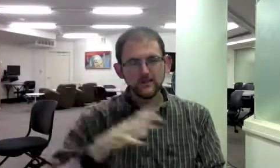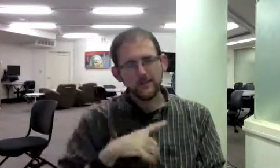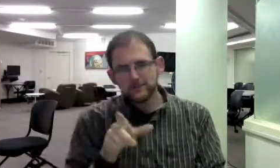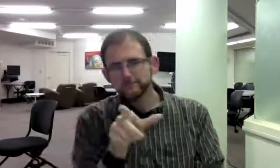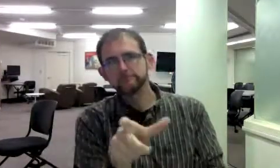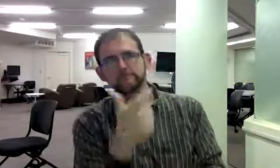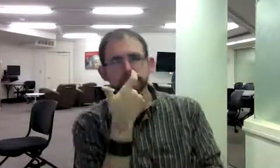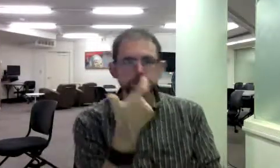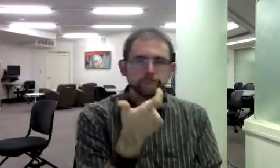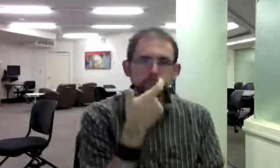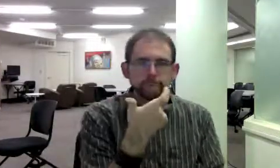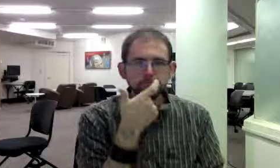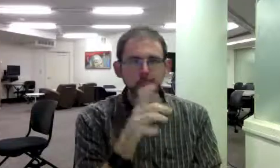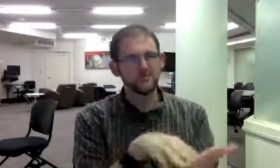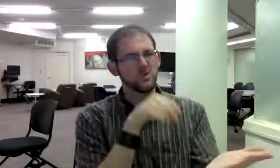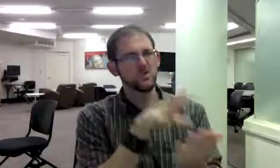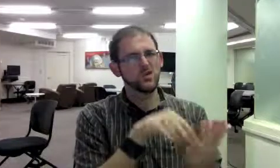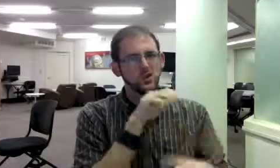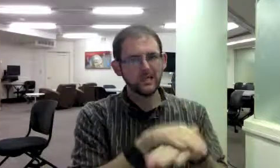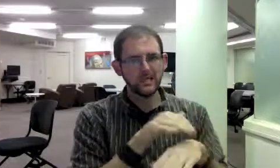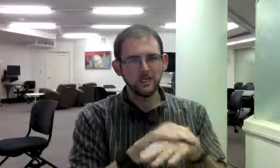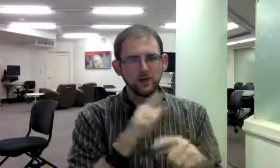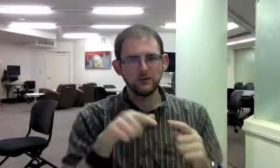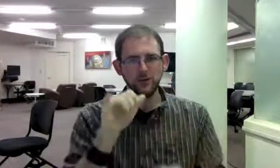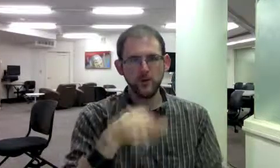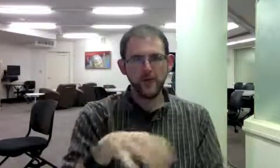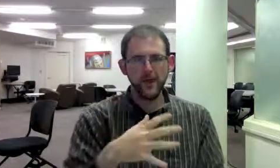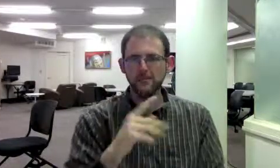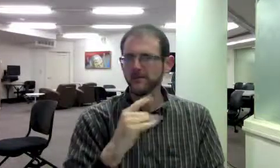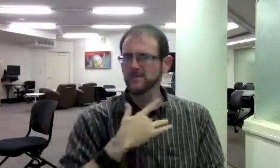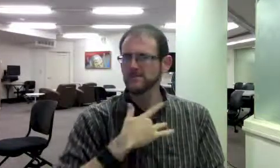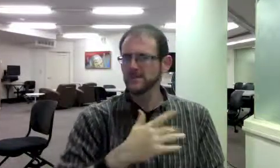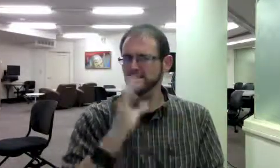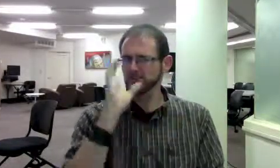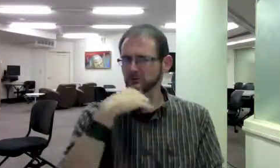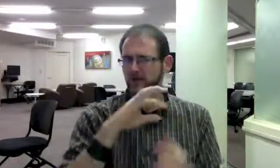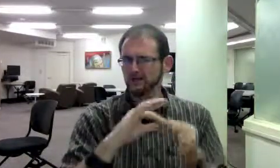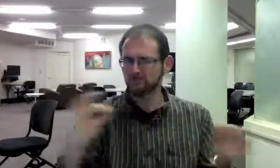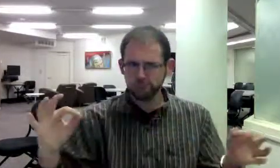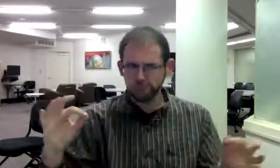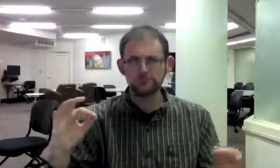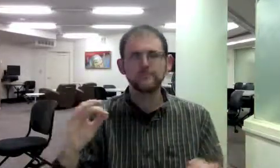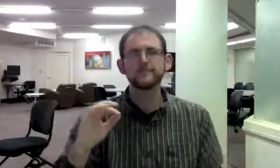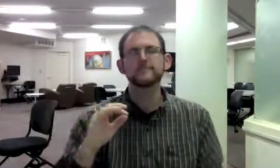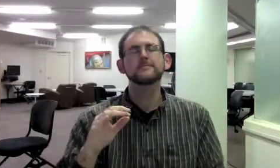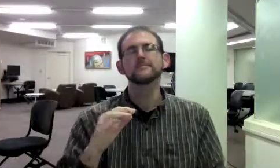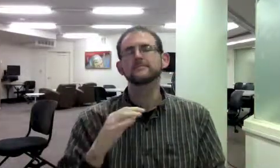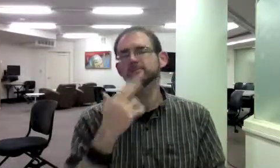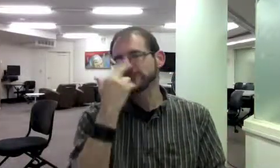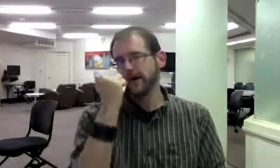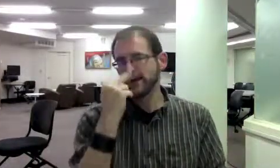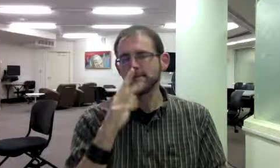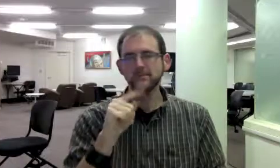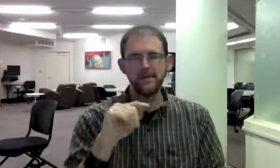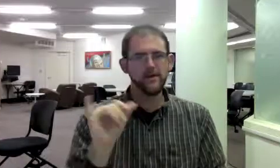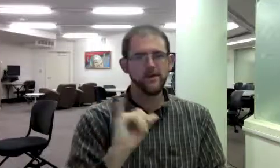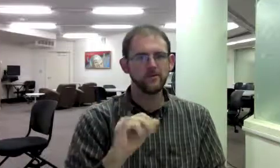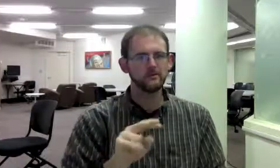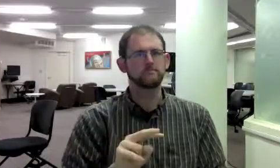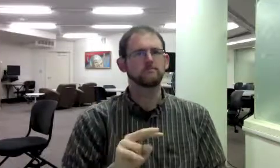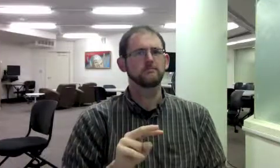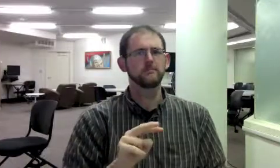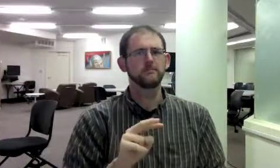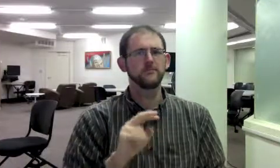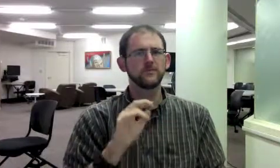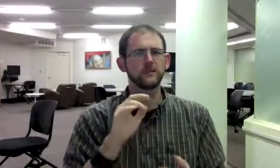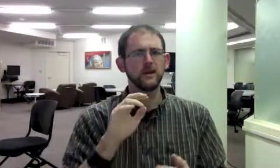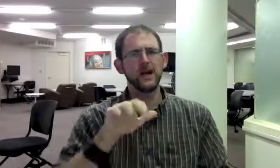So she begins watching those videotapes and learns English from them. This results in a lot of humorous turns of phrases, or simply just bizarre statements.